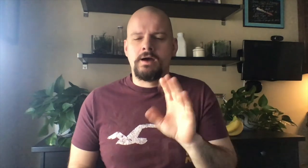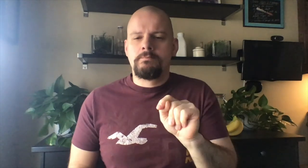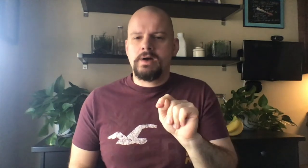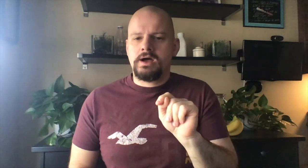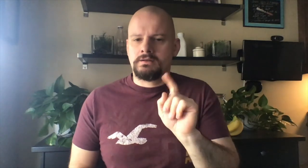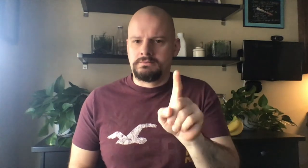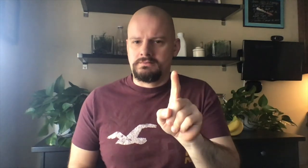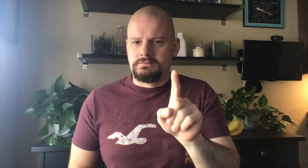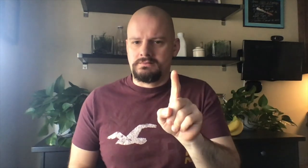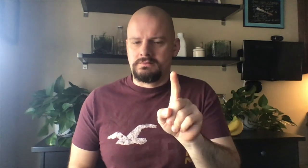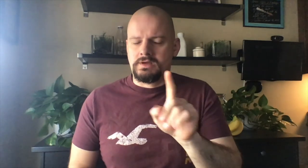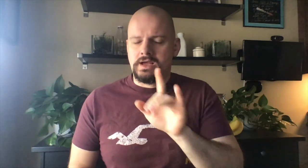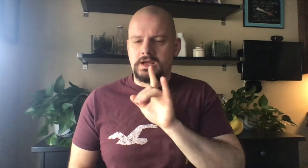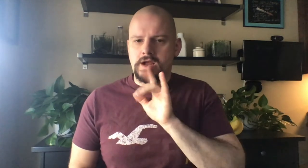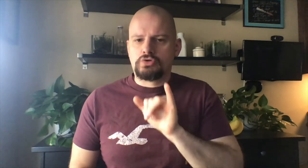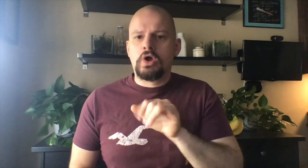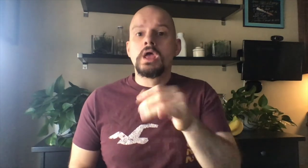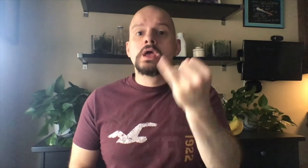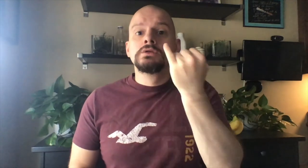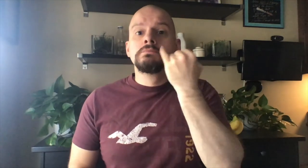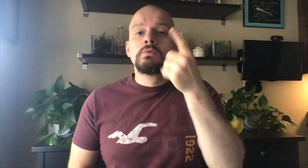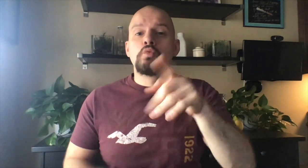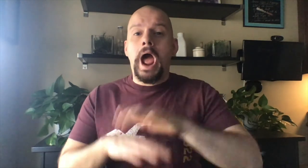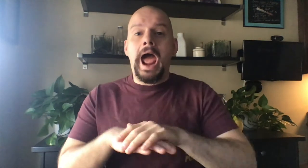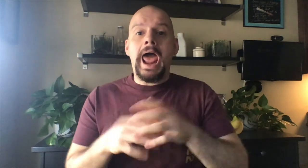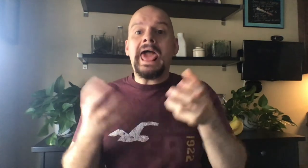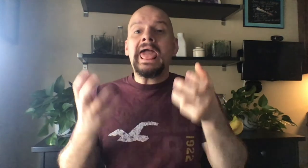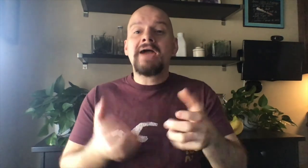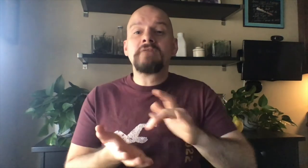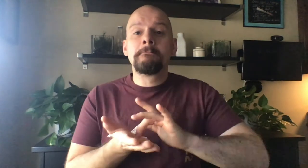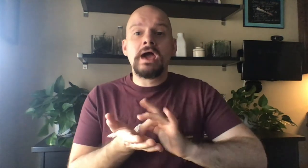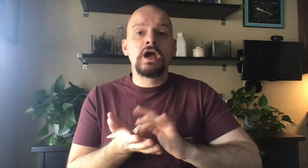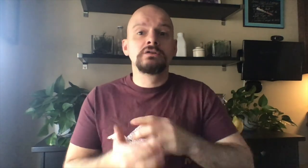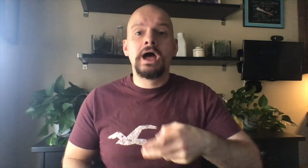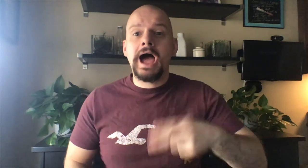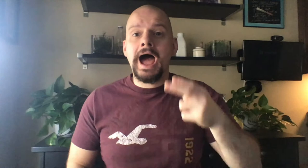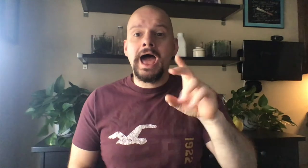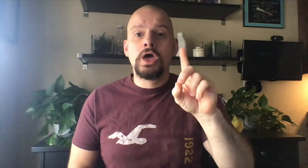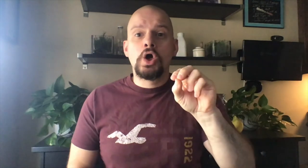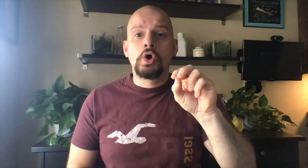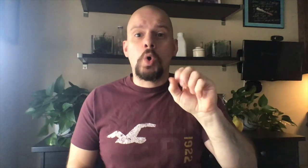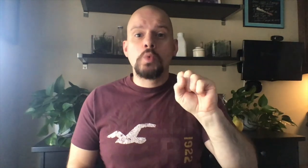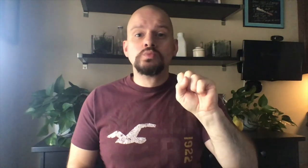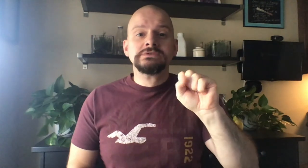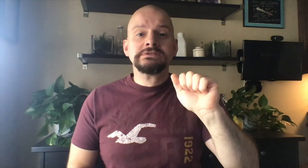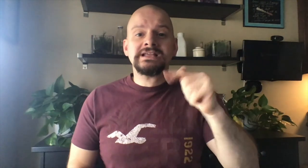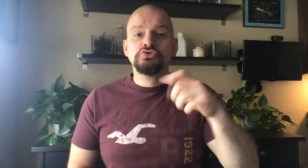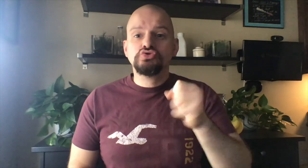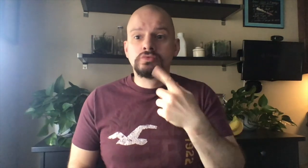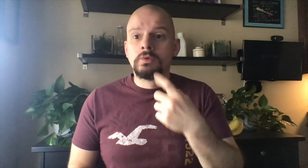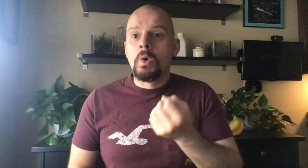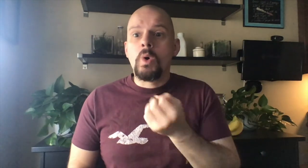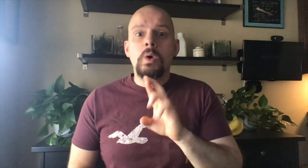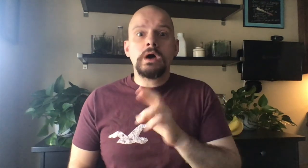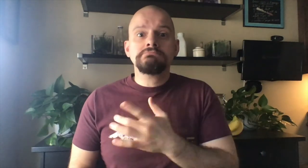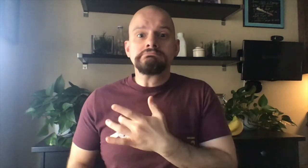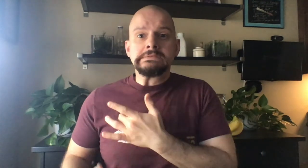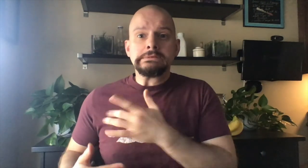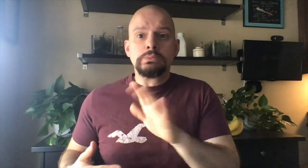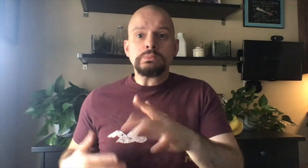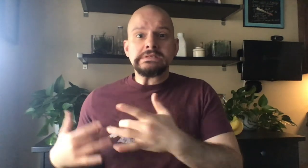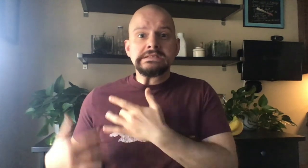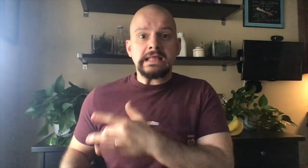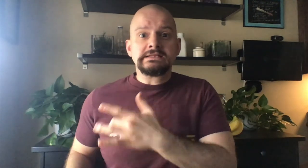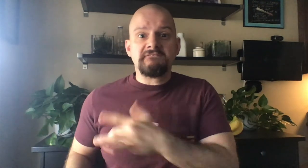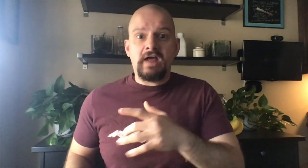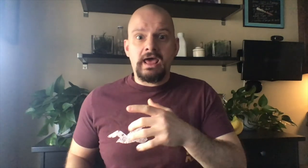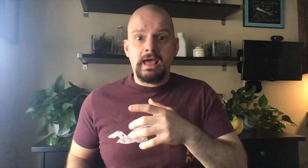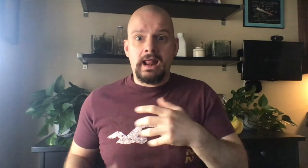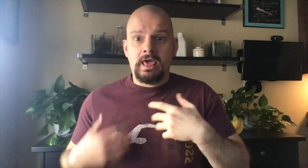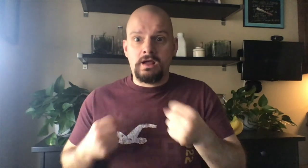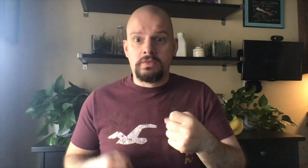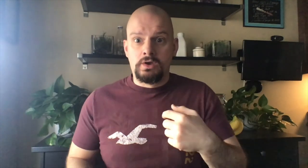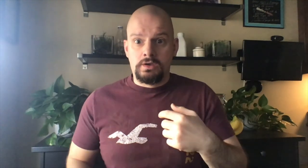but if you're heavily on medication, under high dosage, or have a complicated health issues,